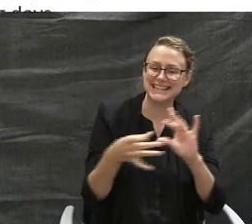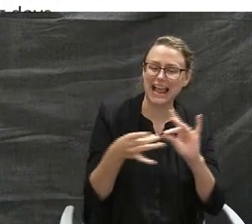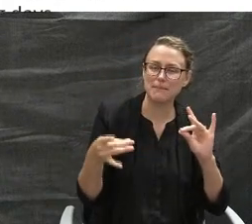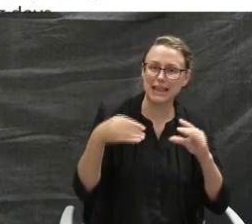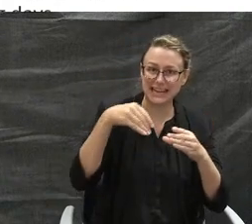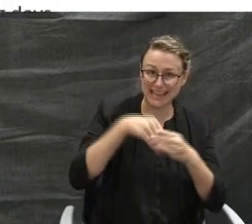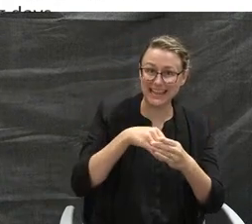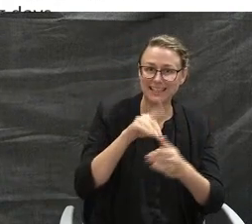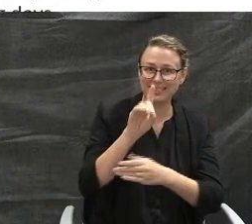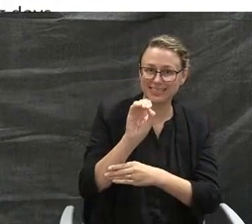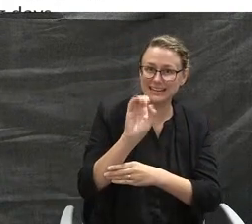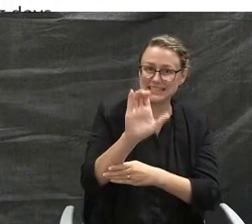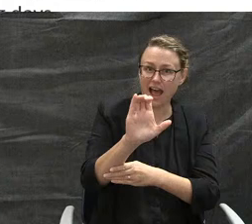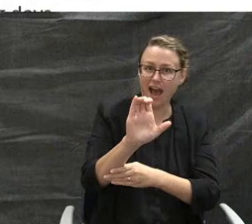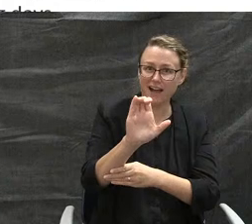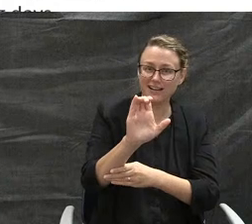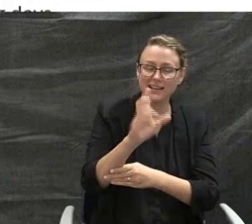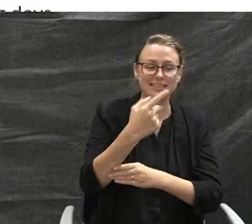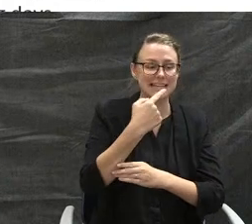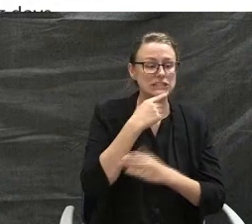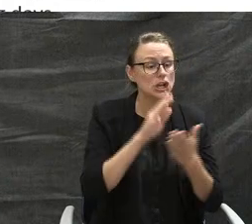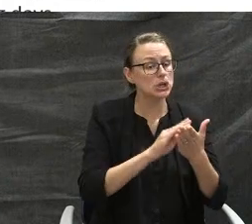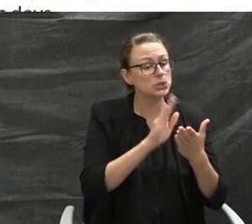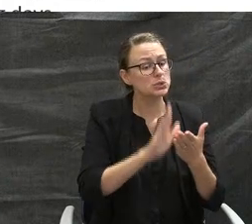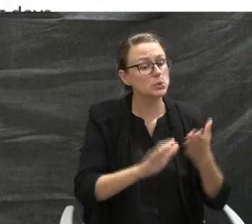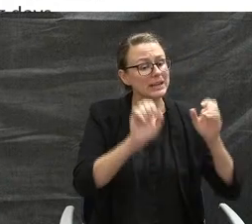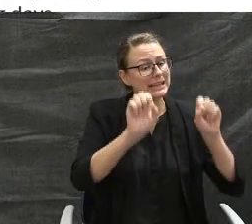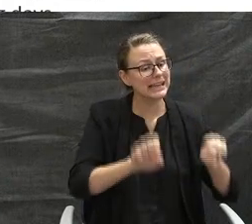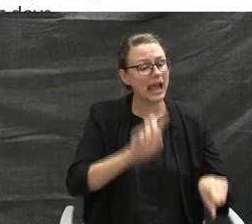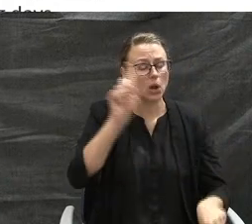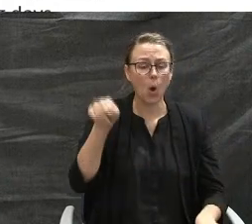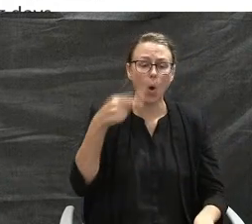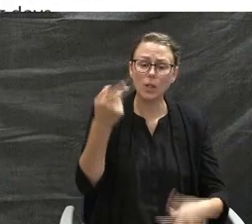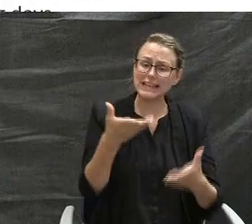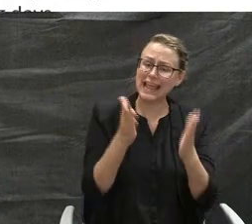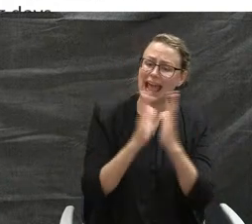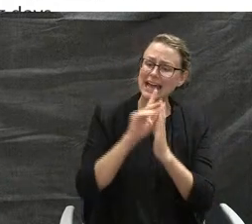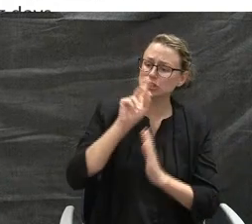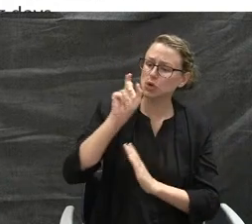document that said students can only ask questions on the days there in school.